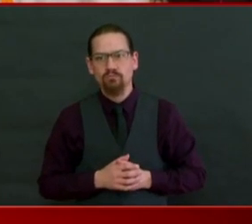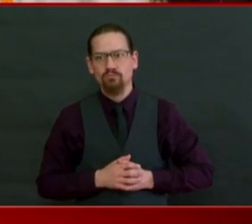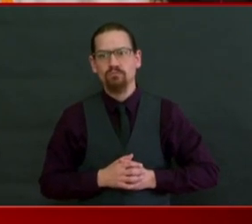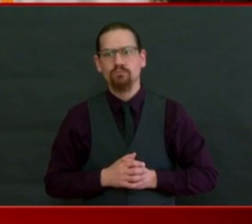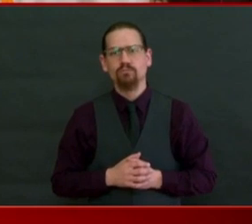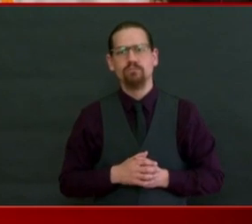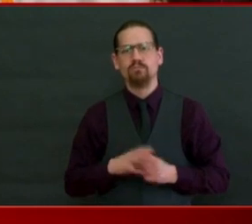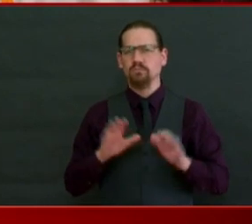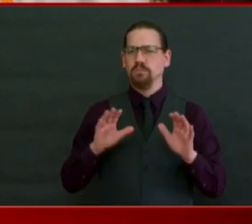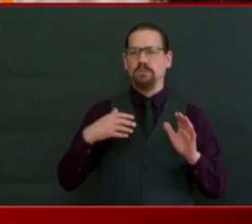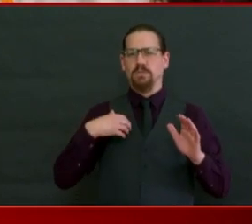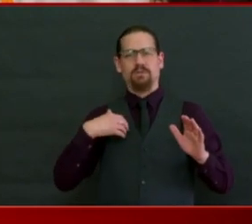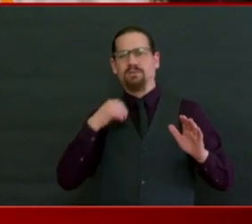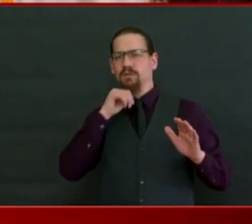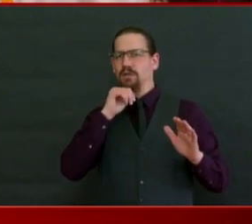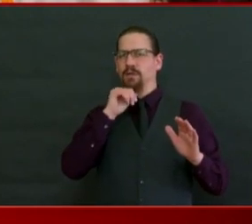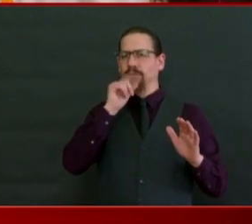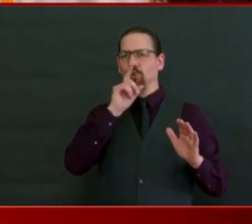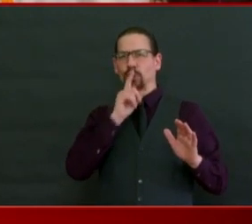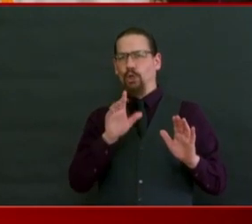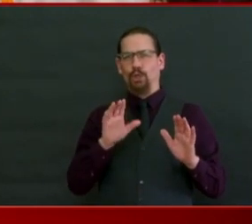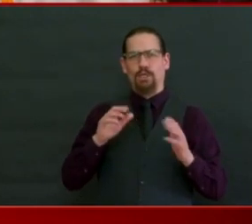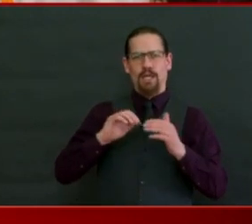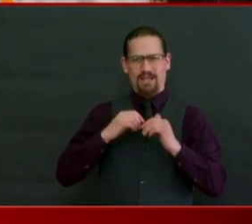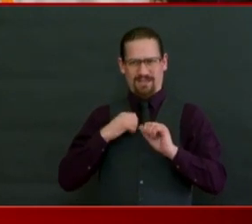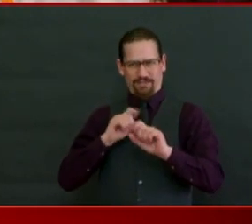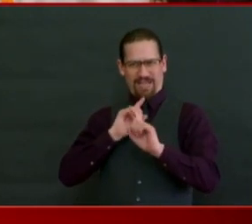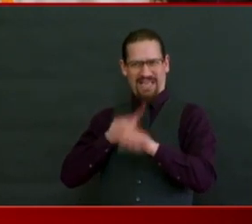I DON'T THINK I CAN ANSWER THAT BUT I WILL GET THE FULL QUESTION